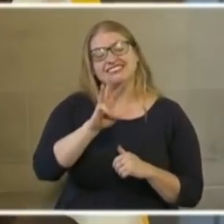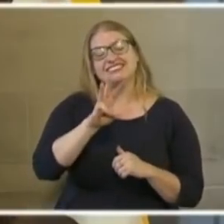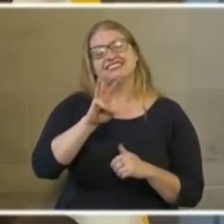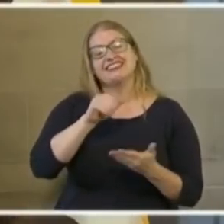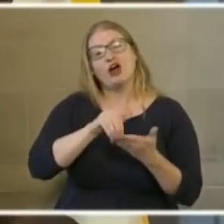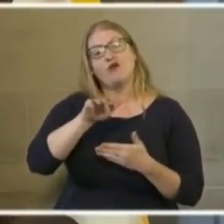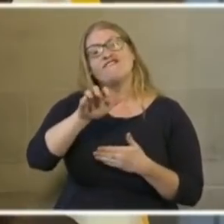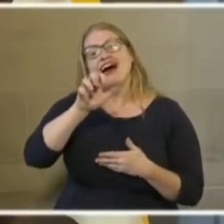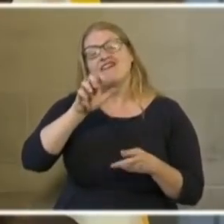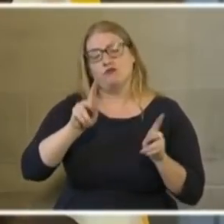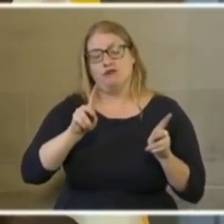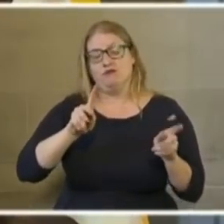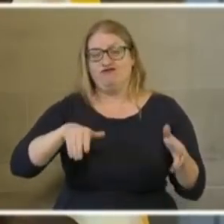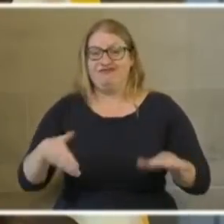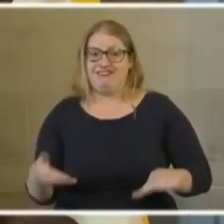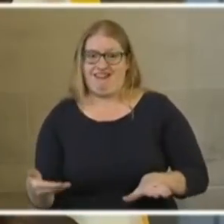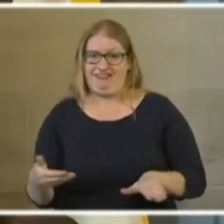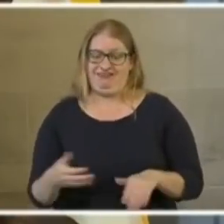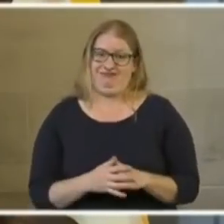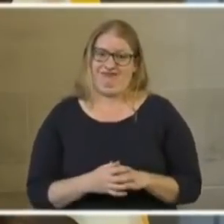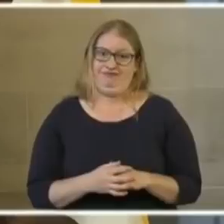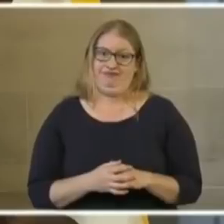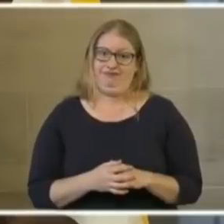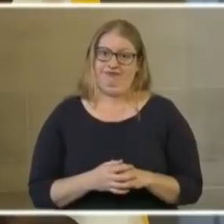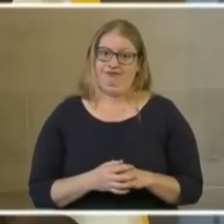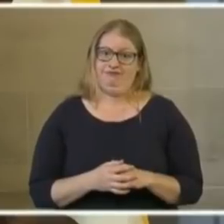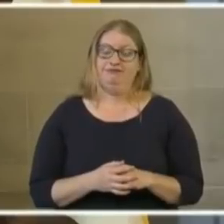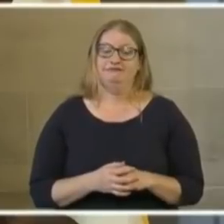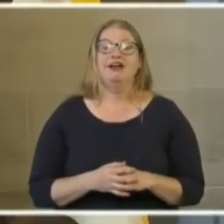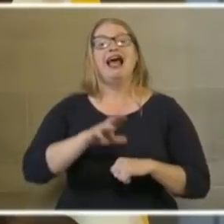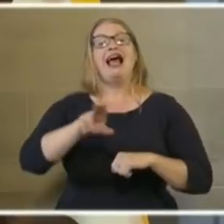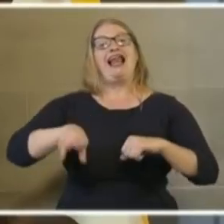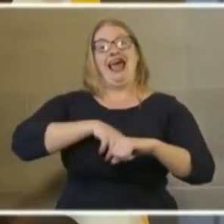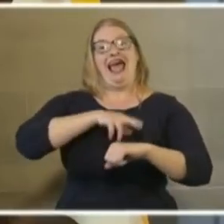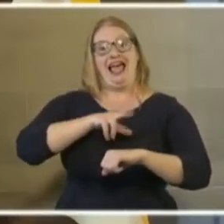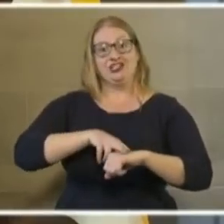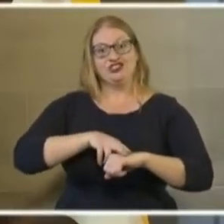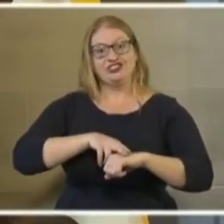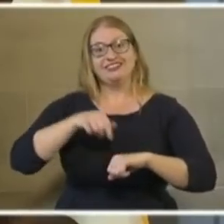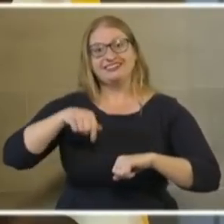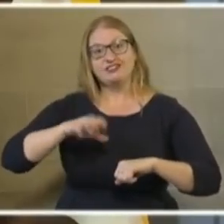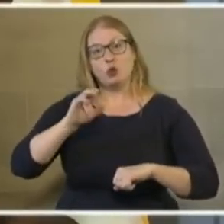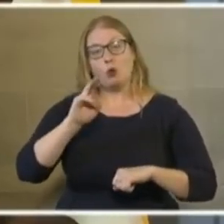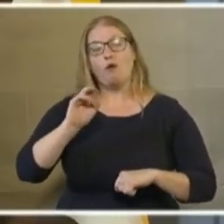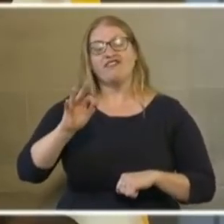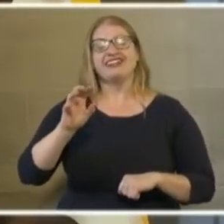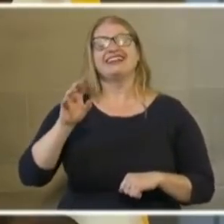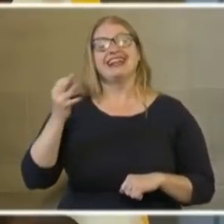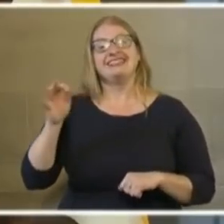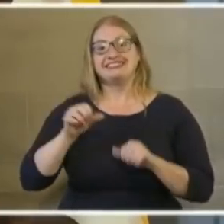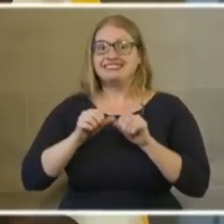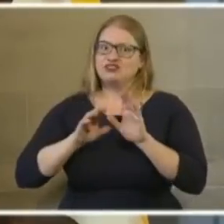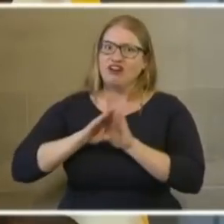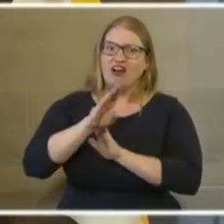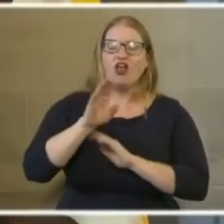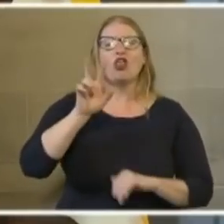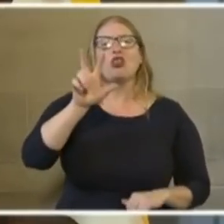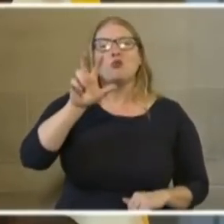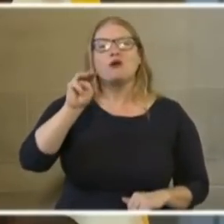IN THE STATE, NEARLY A QUARTER MILLION CASES. AND NEARLY 6500 PEOPLE HAVE DIED.